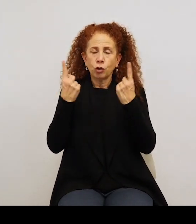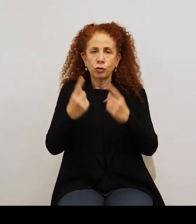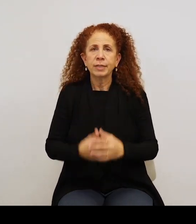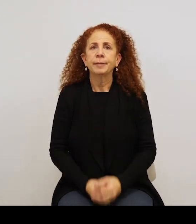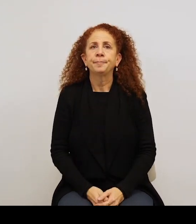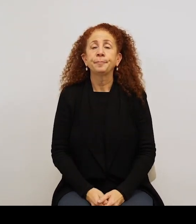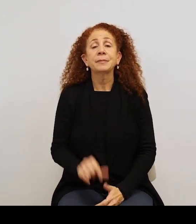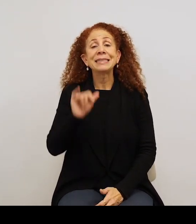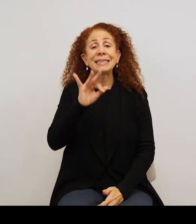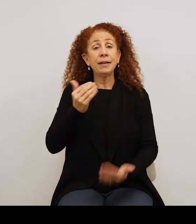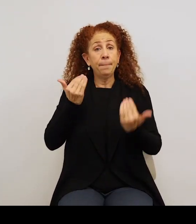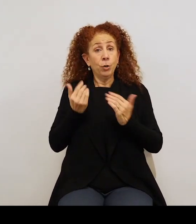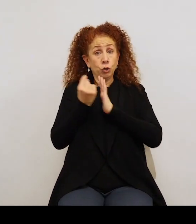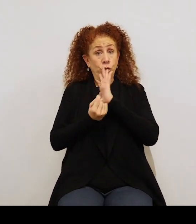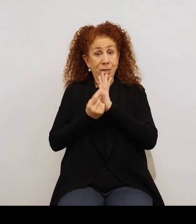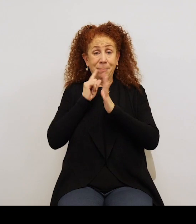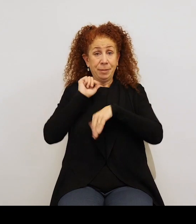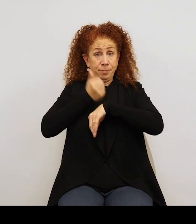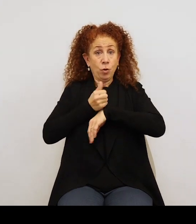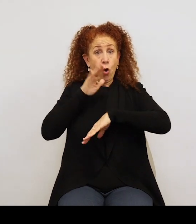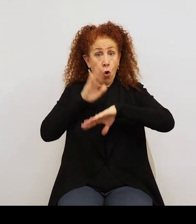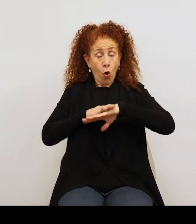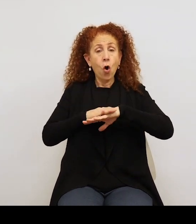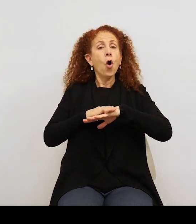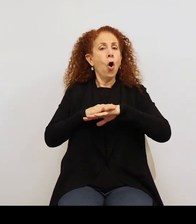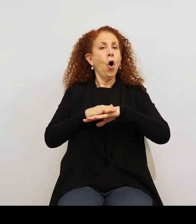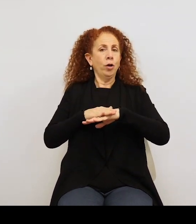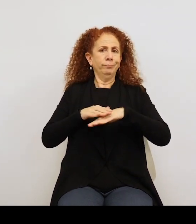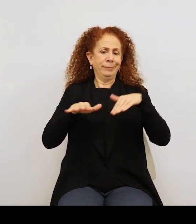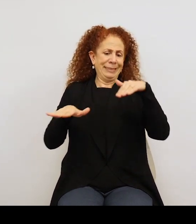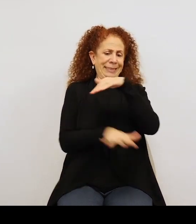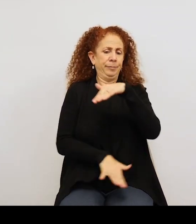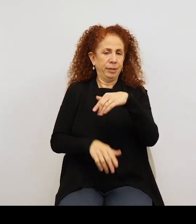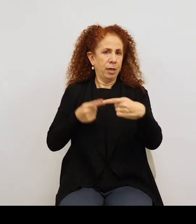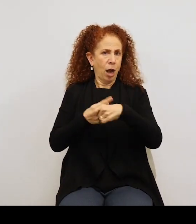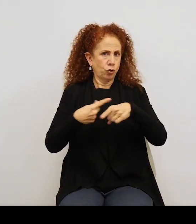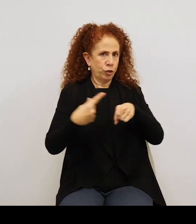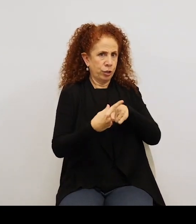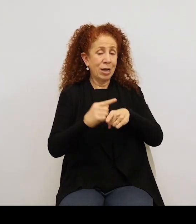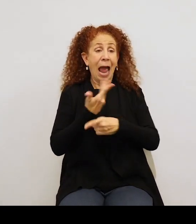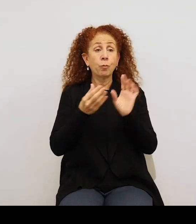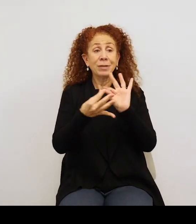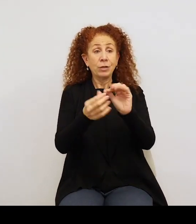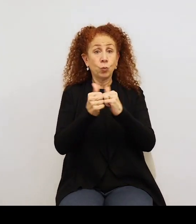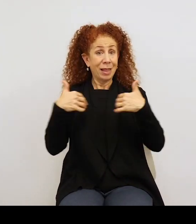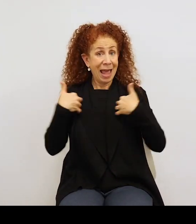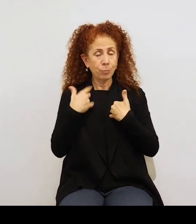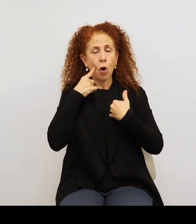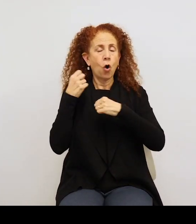If modernity is premised on deep-seated contradictions, our relations to animals are a powerful way